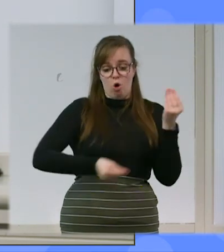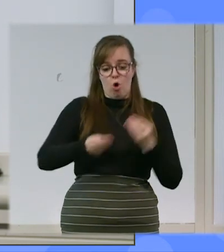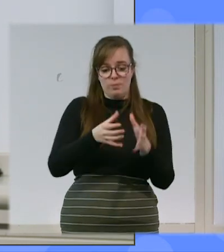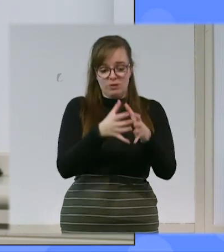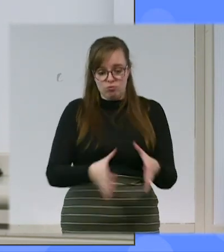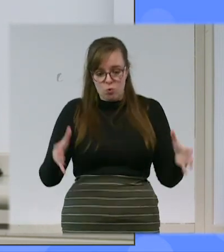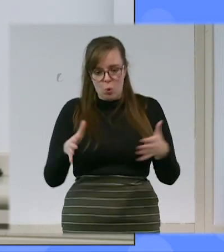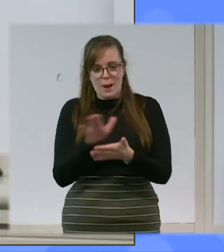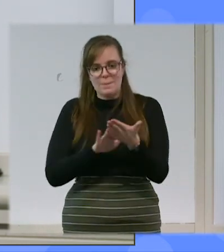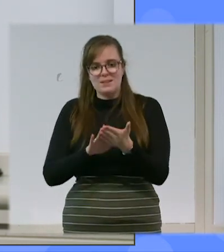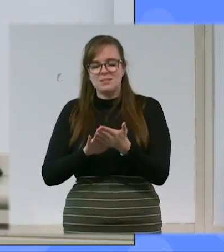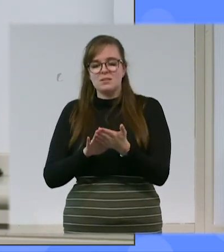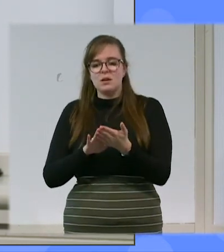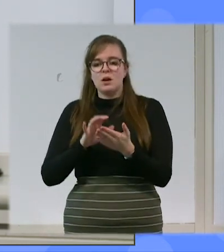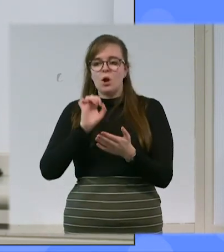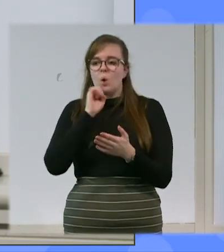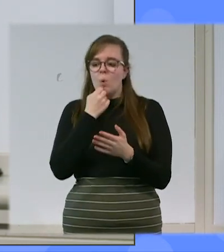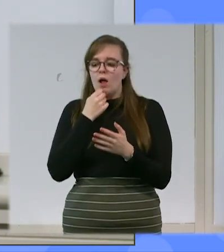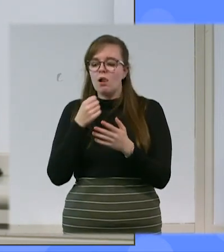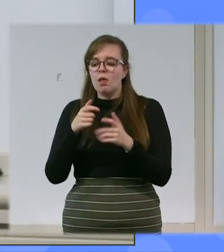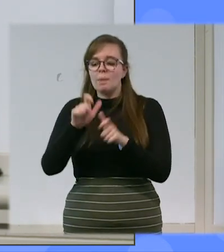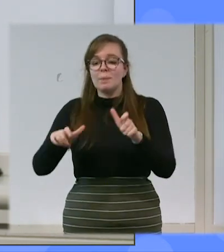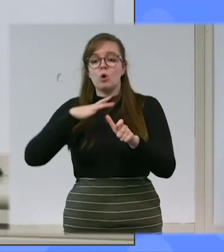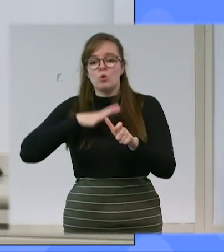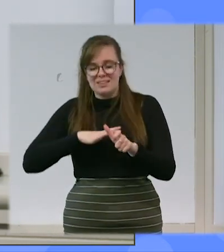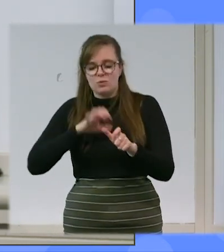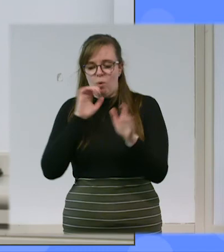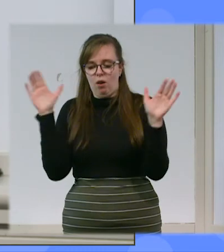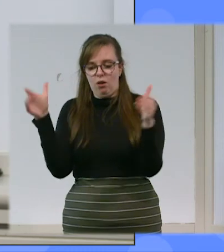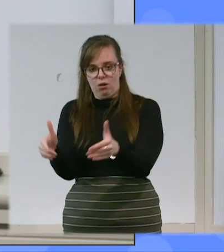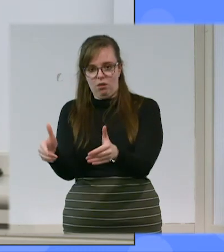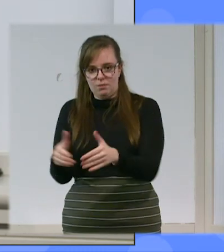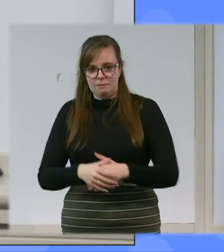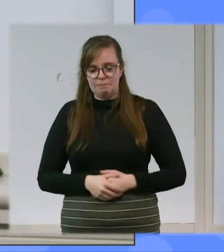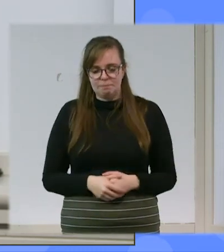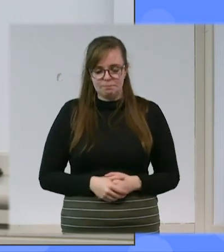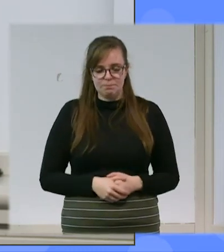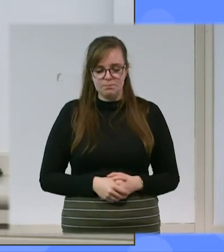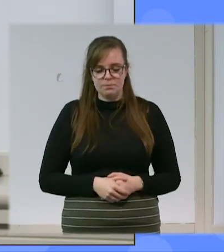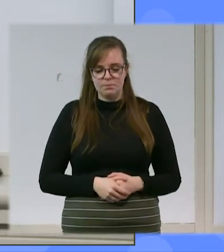miraculously to those who need it most but whereas it may have been okay in the